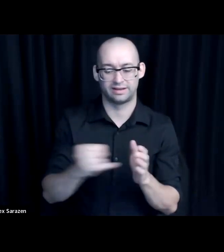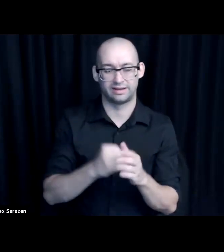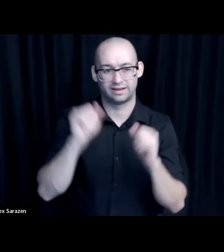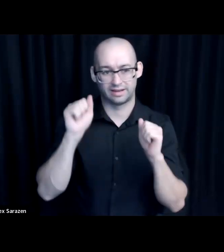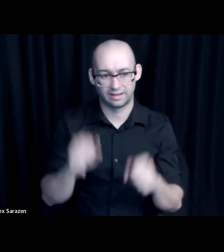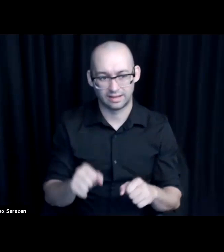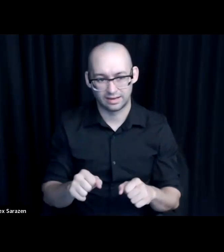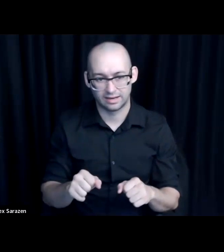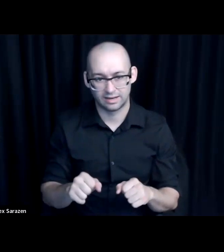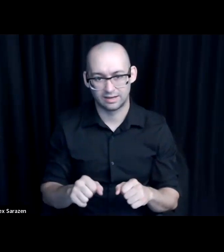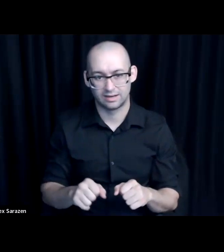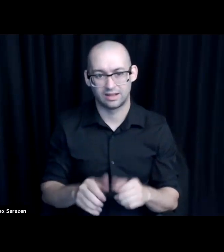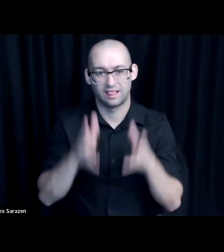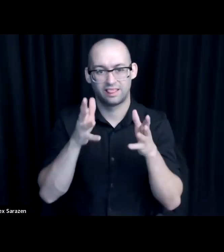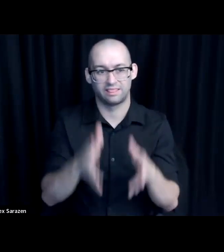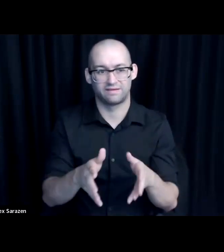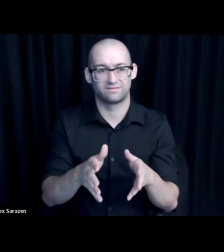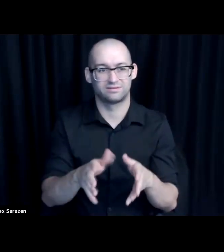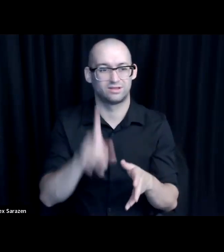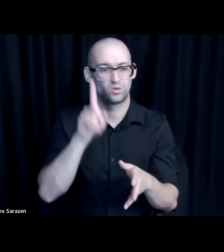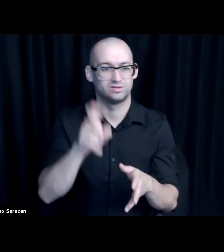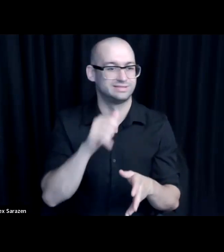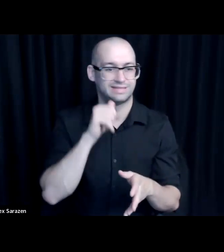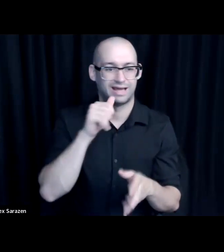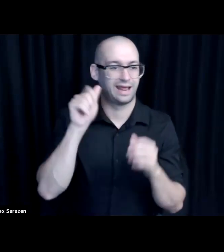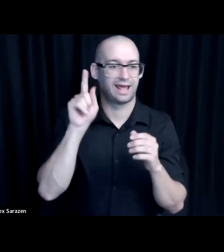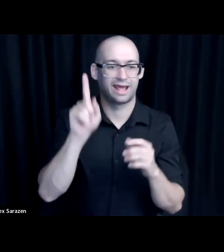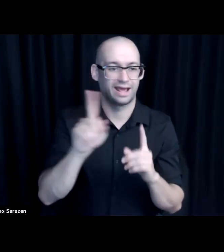sort of leave an unanswerable question, but really like the proactive outreach